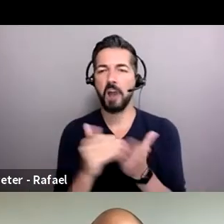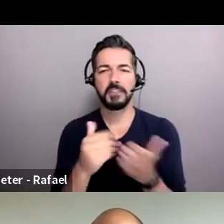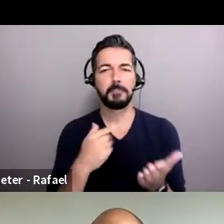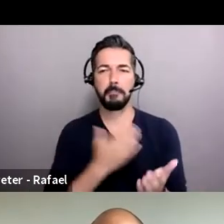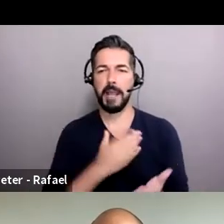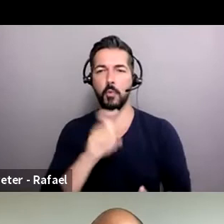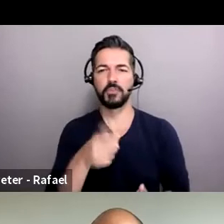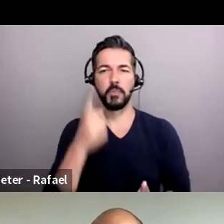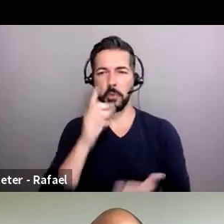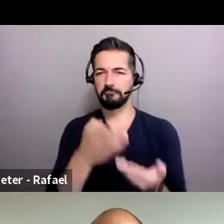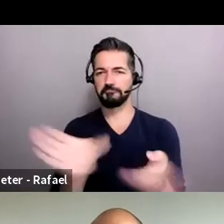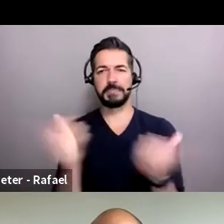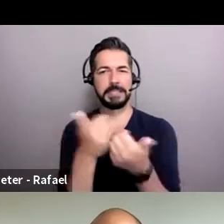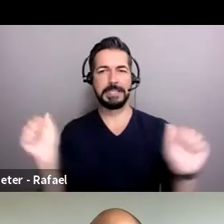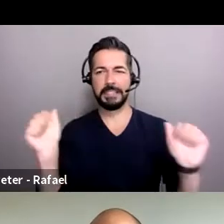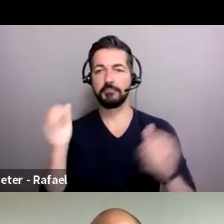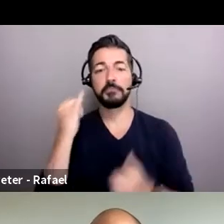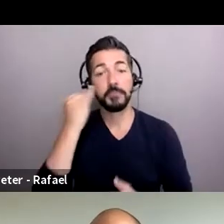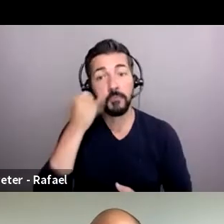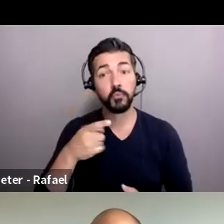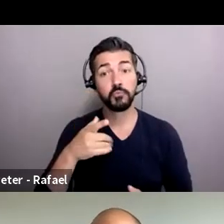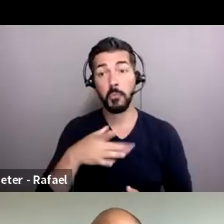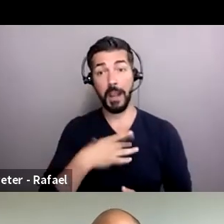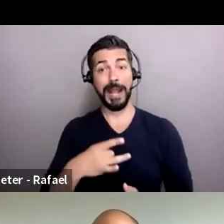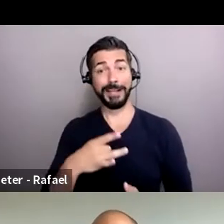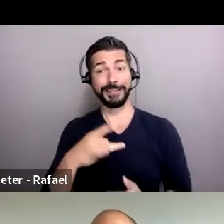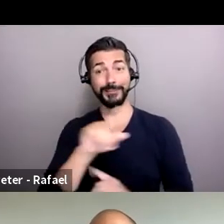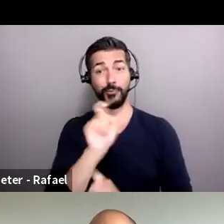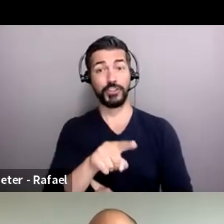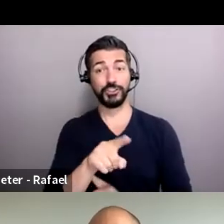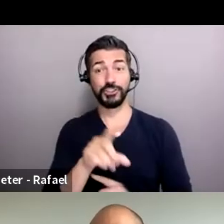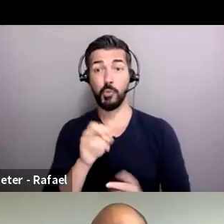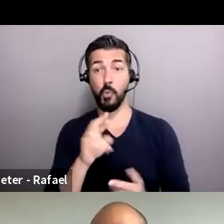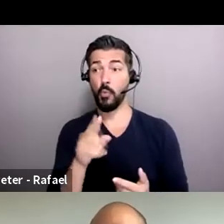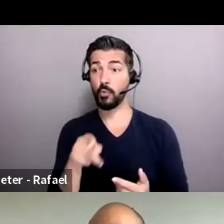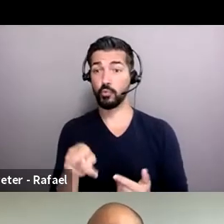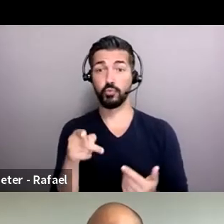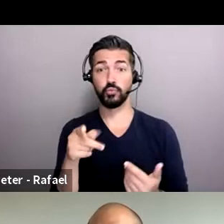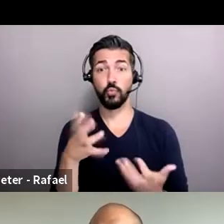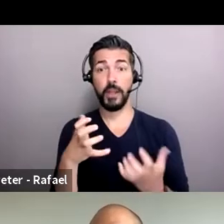Feel free to join in if you like this particular answer or if you have something that you want to follow up with another